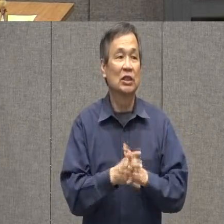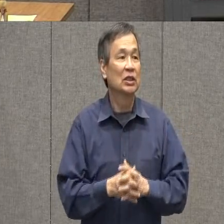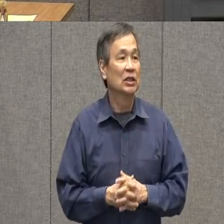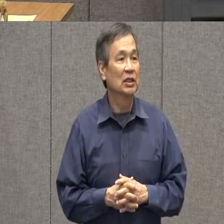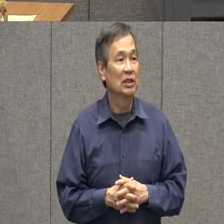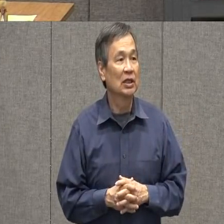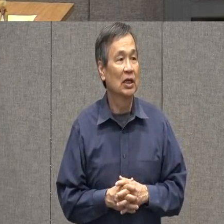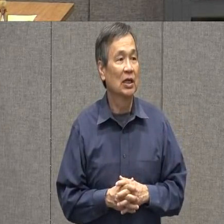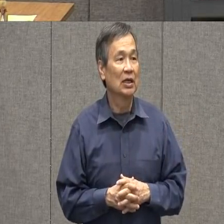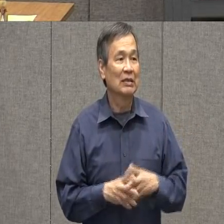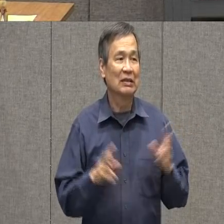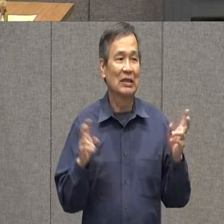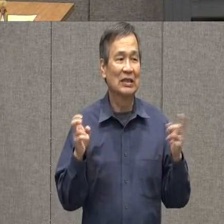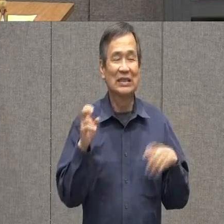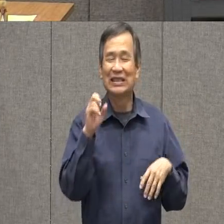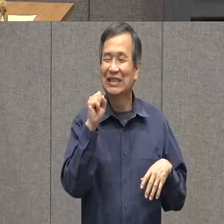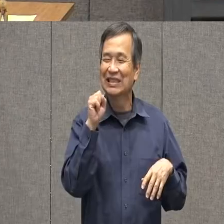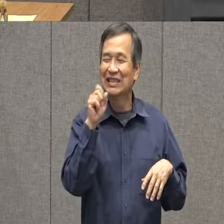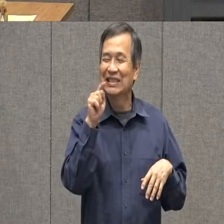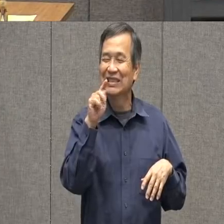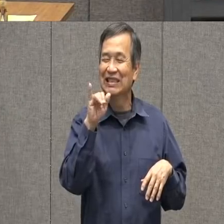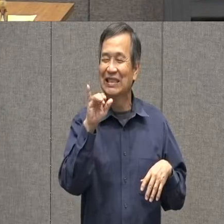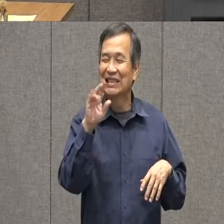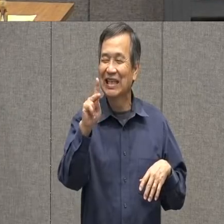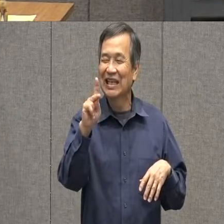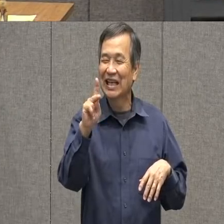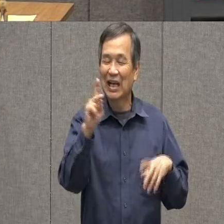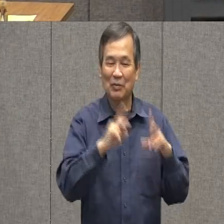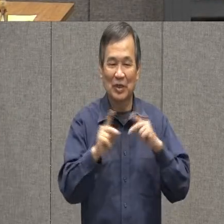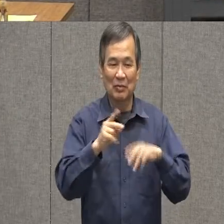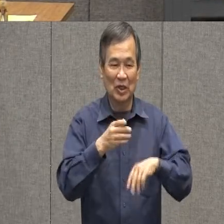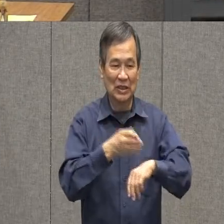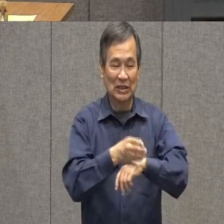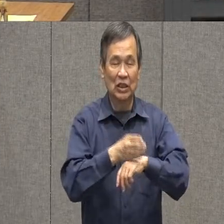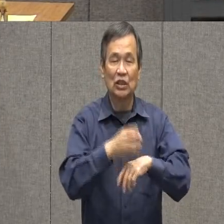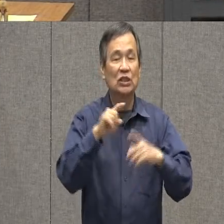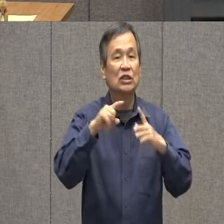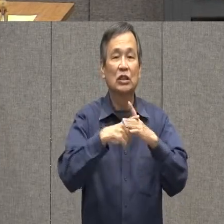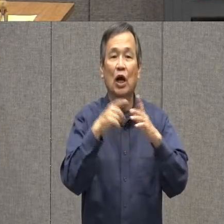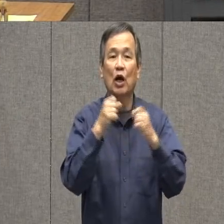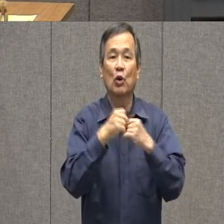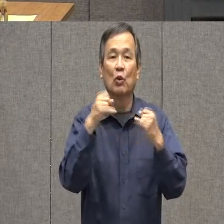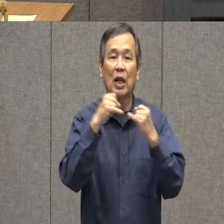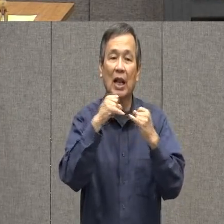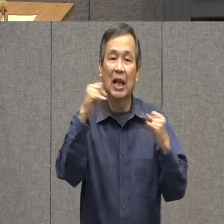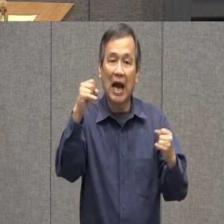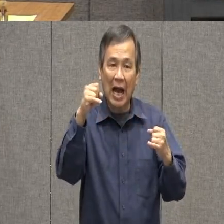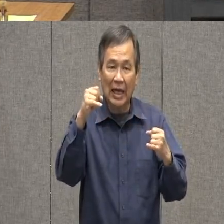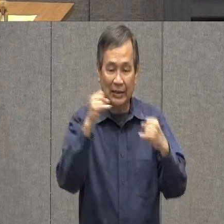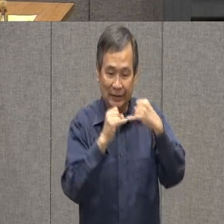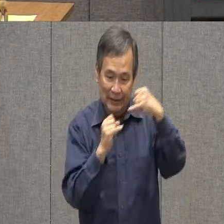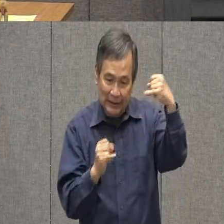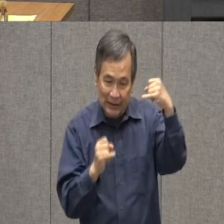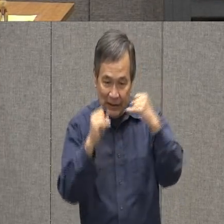It's the best way I can put it. We start by drawing with lines and it shows us what the body is doing.